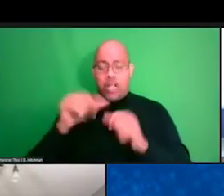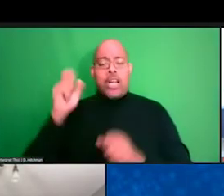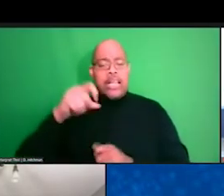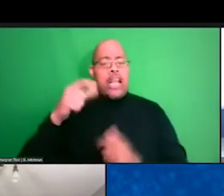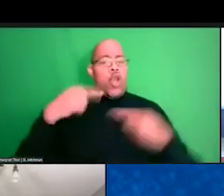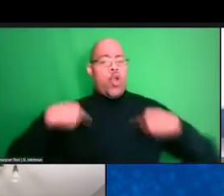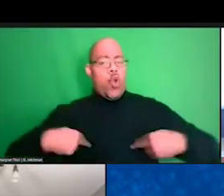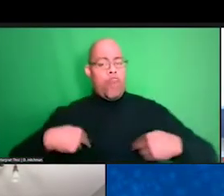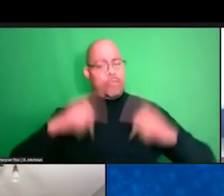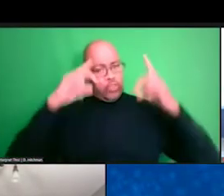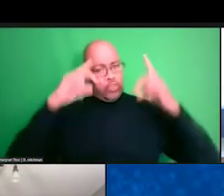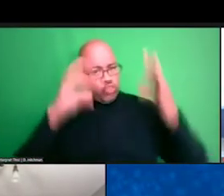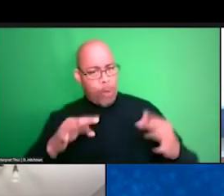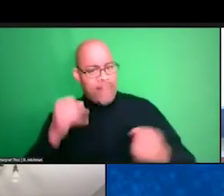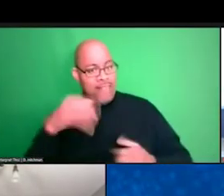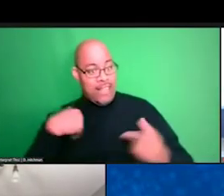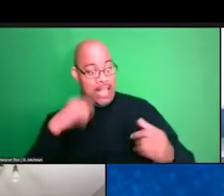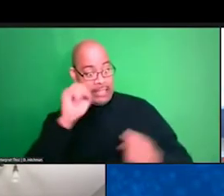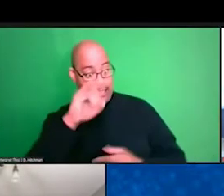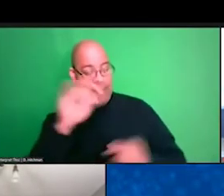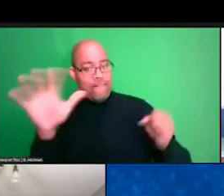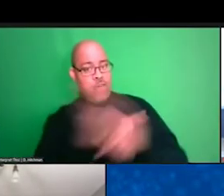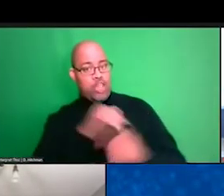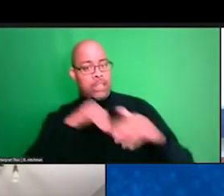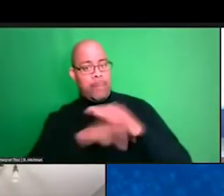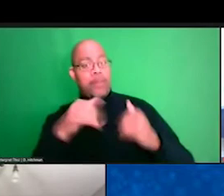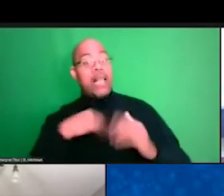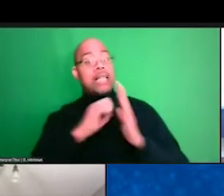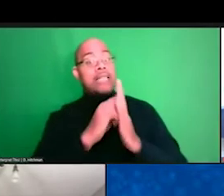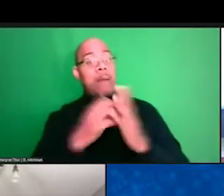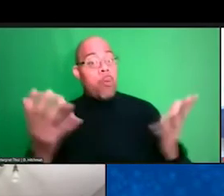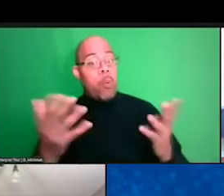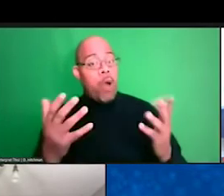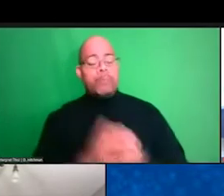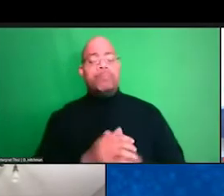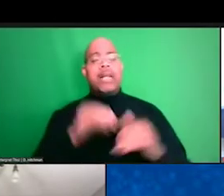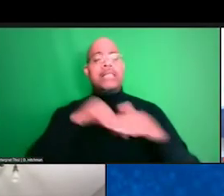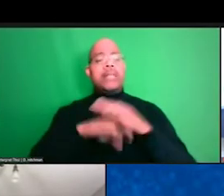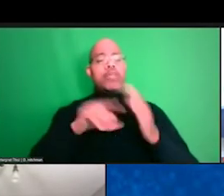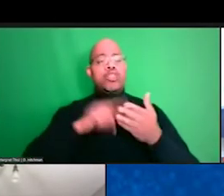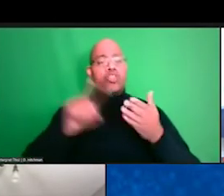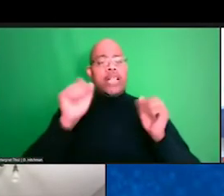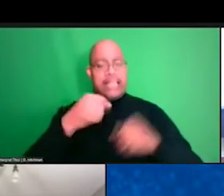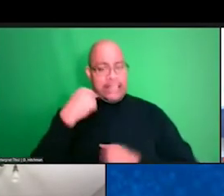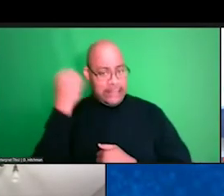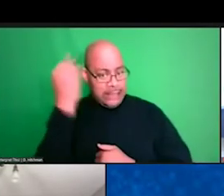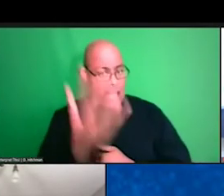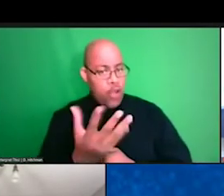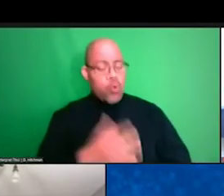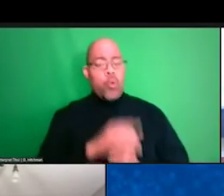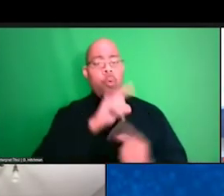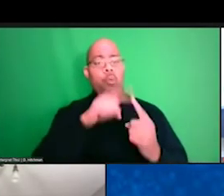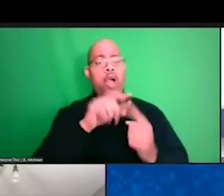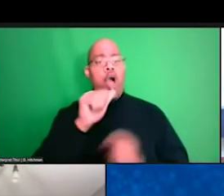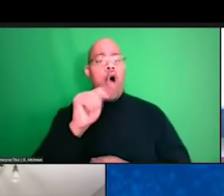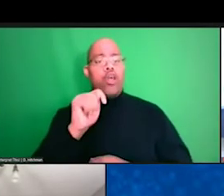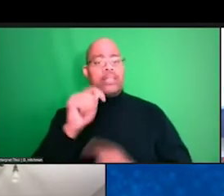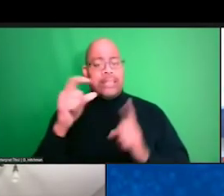if a site is accessible. For example, checkers can tell you when alt text is missing or added